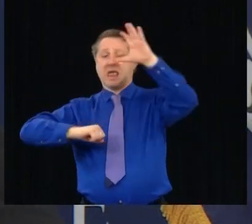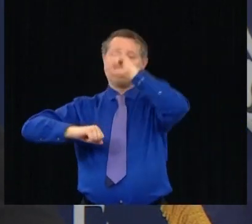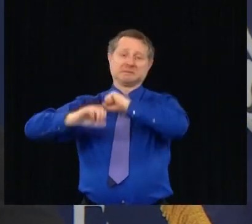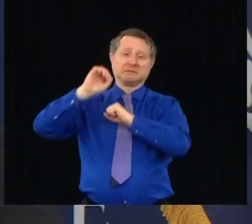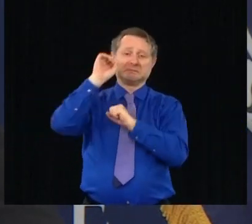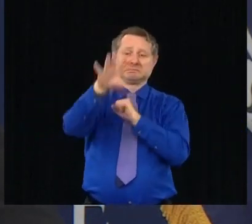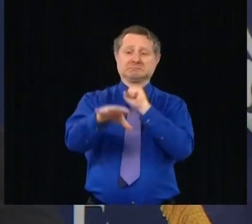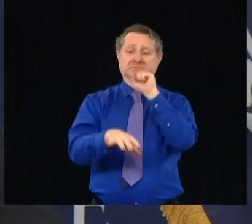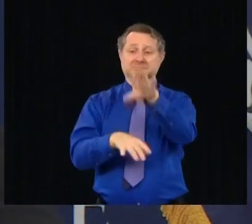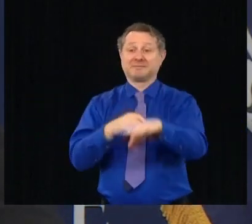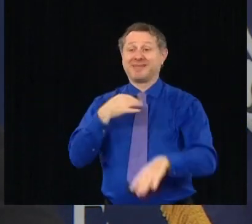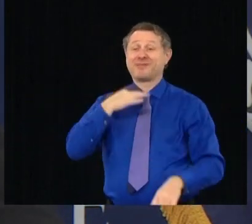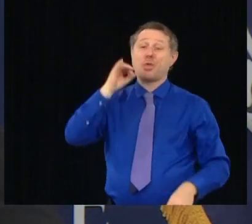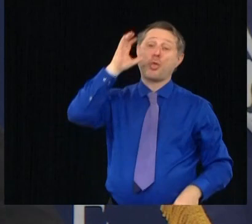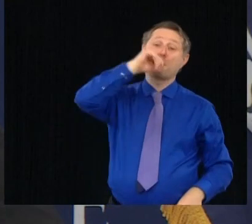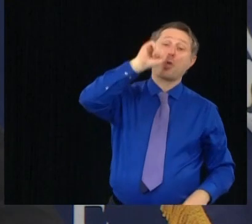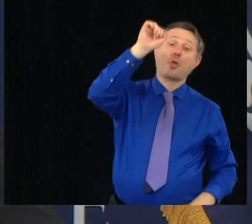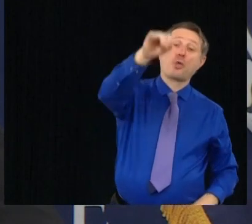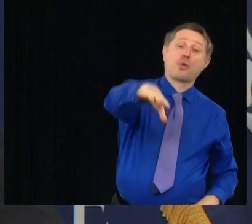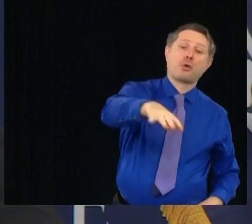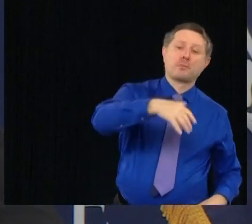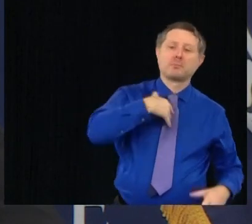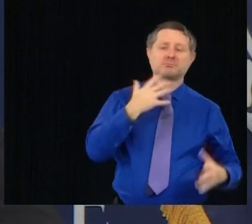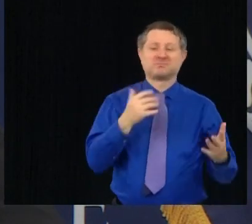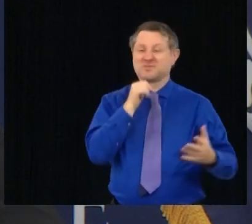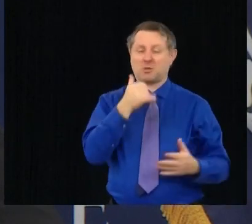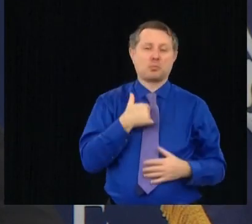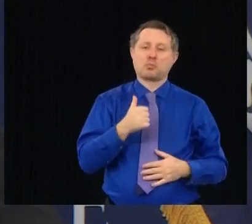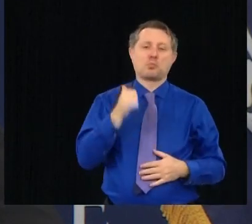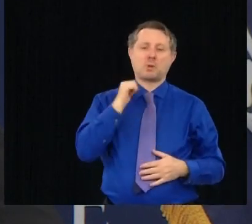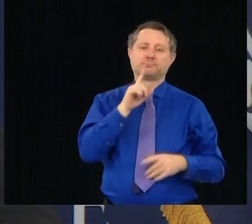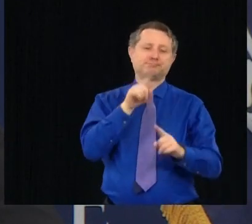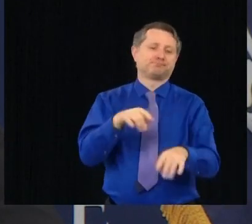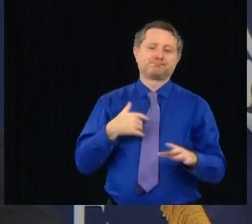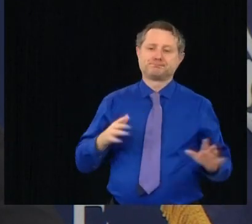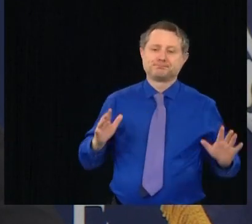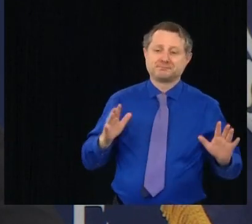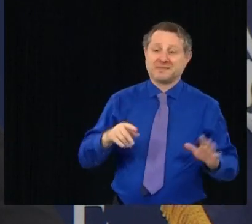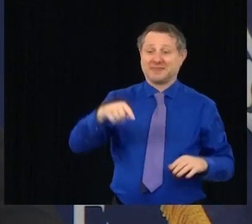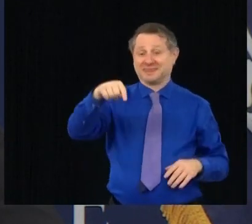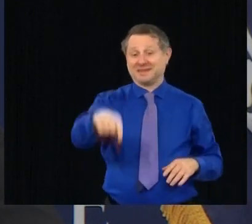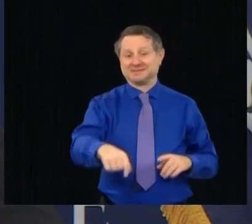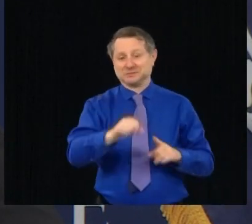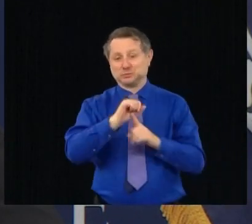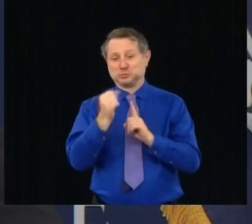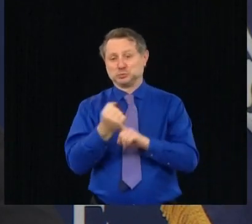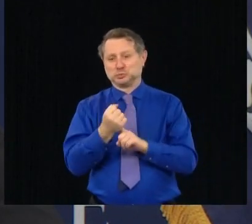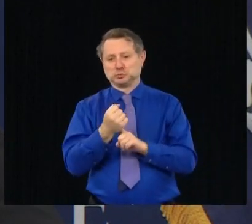I'M NOT GOING TO GUESS AND